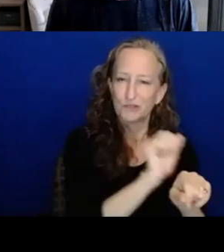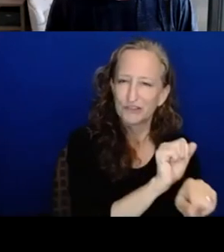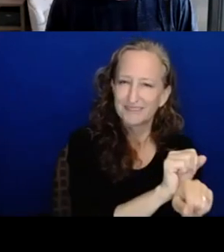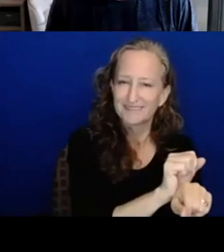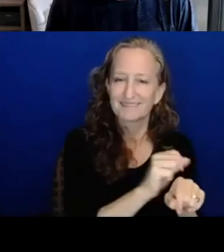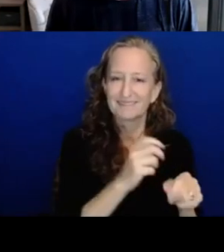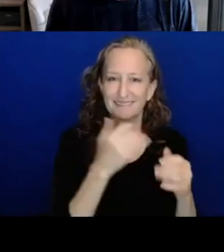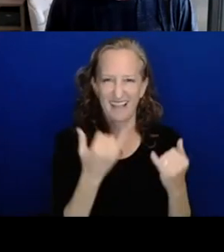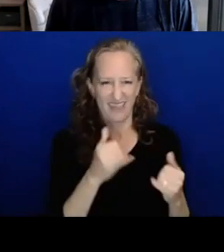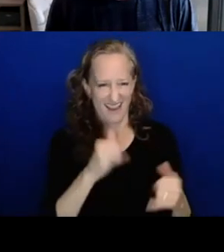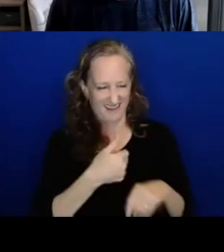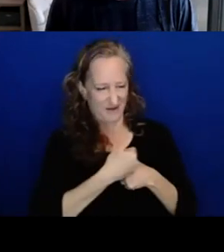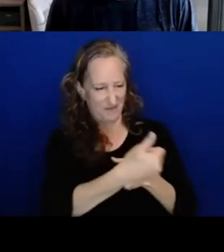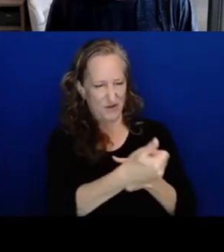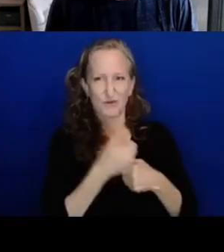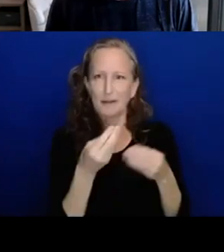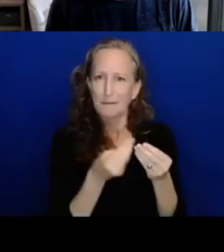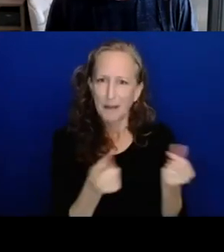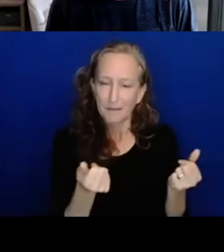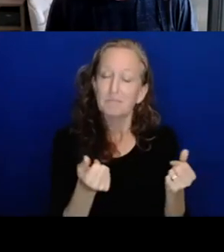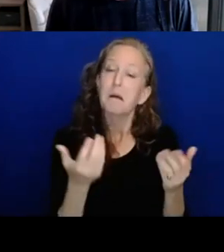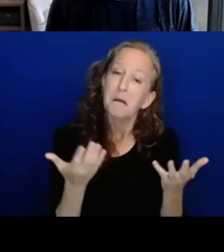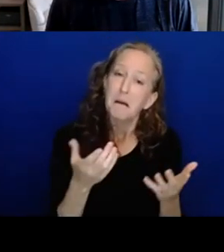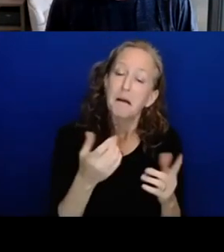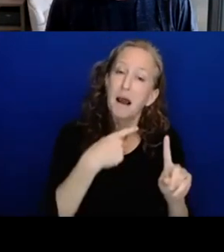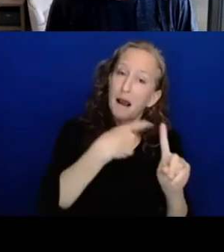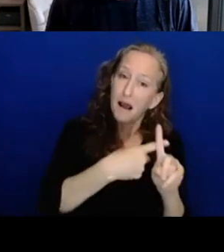So, you get some time back. That's the upside. The silver lining. But also, a challenge.